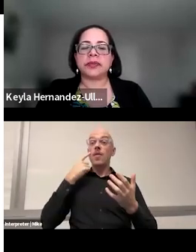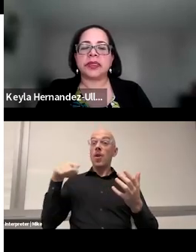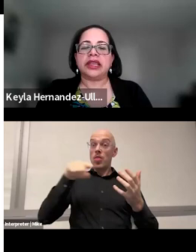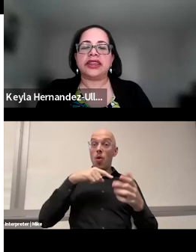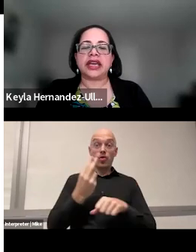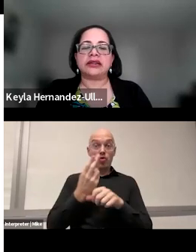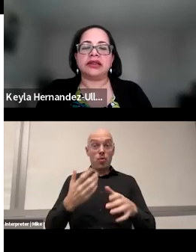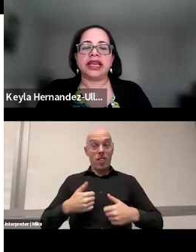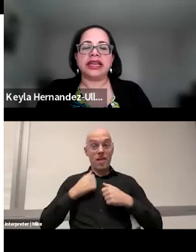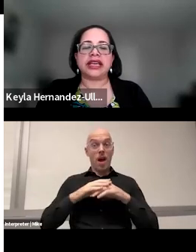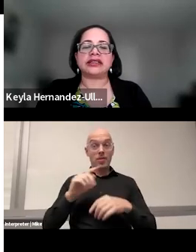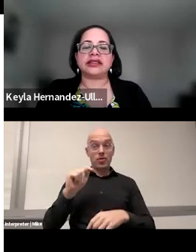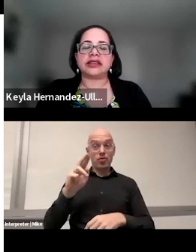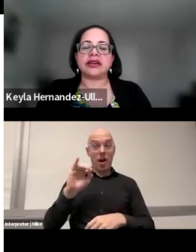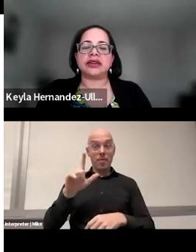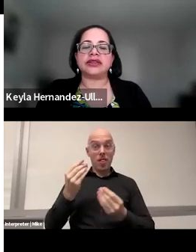Keyla Hernandez-Ulloa: for consumers living on tribal lands